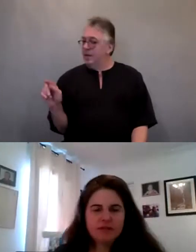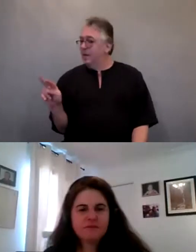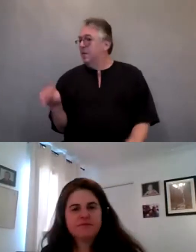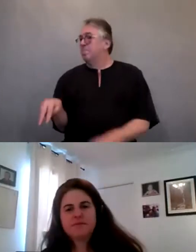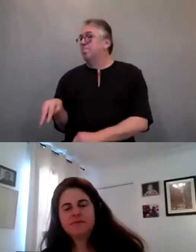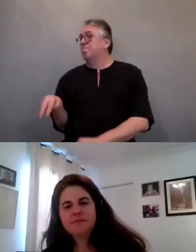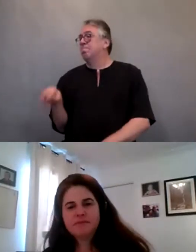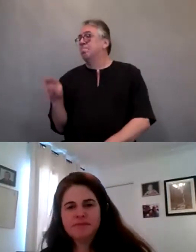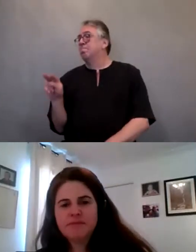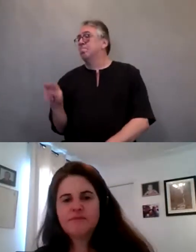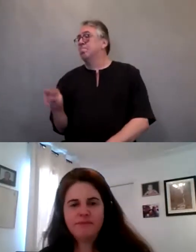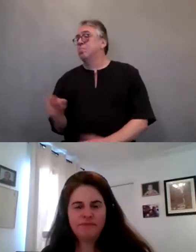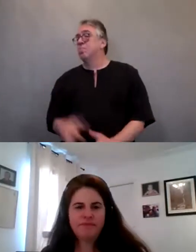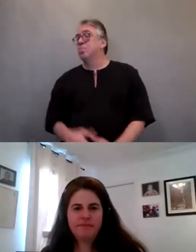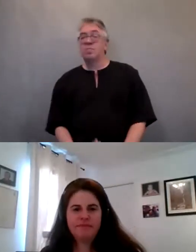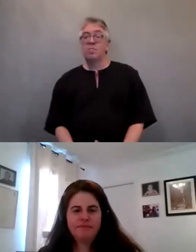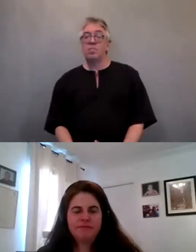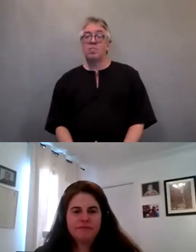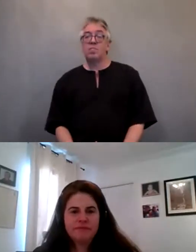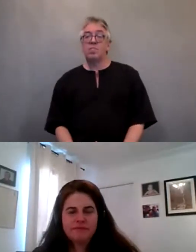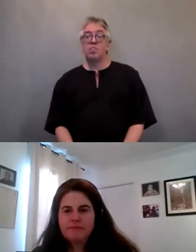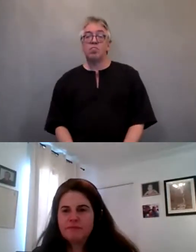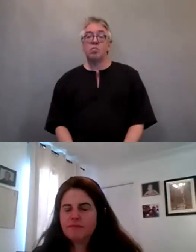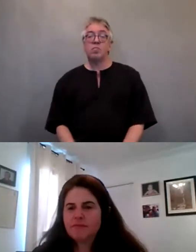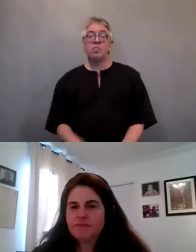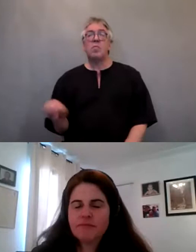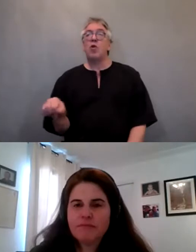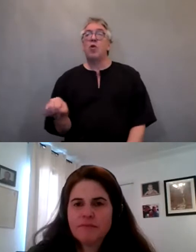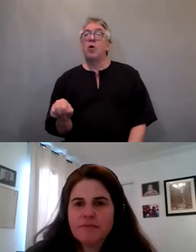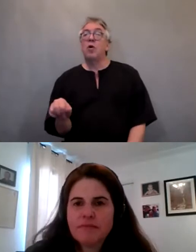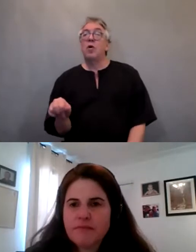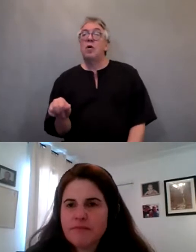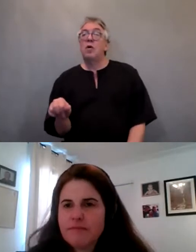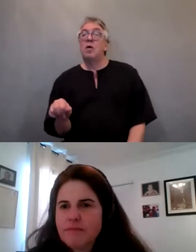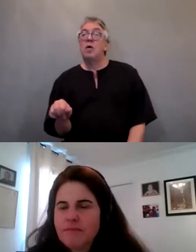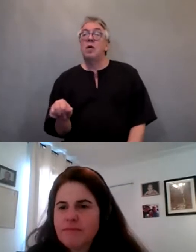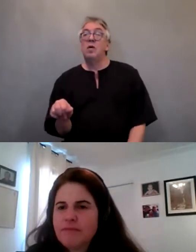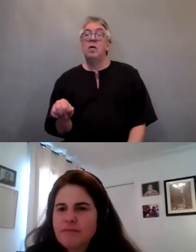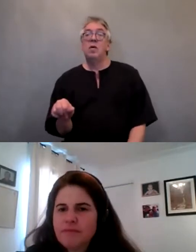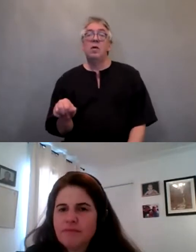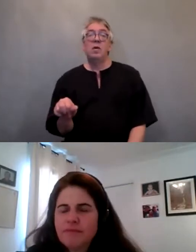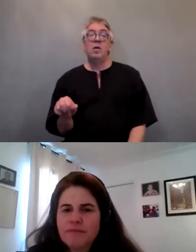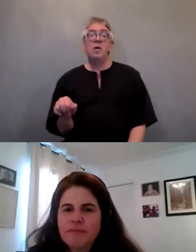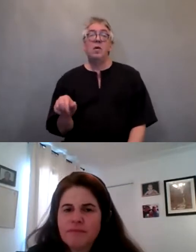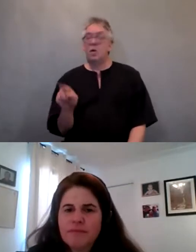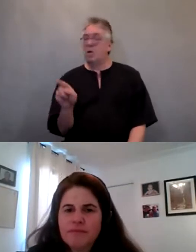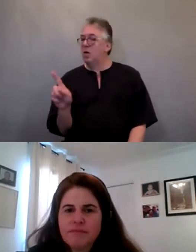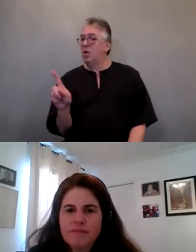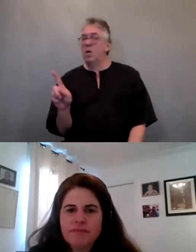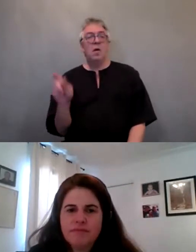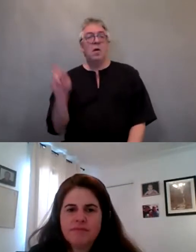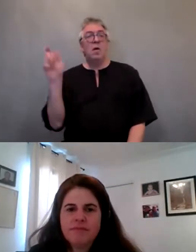Maybe later, we will try again.